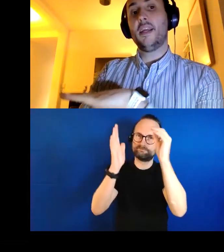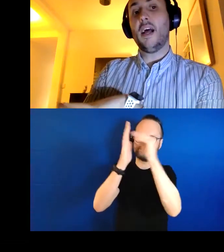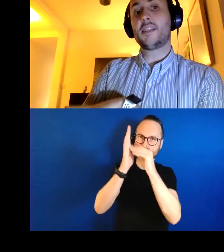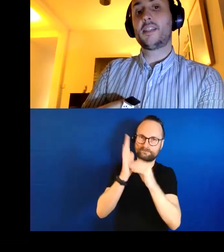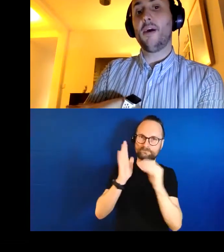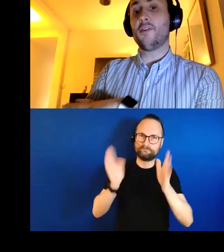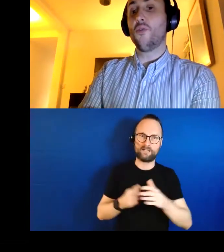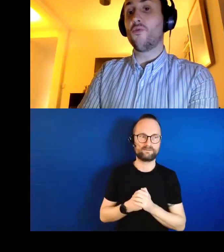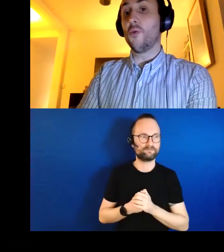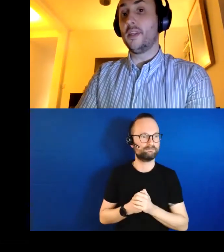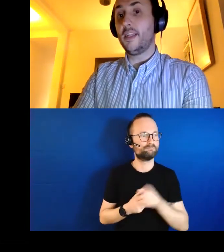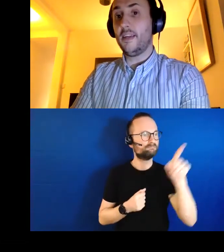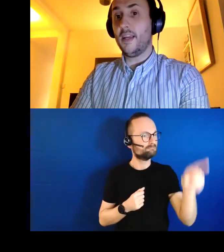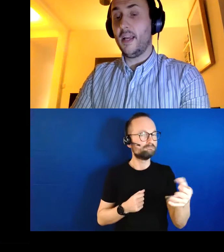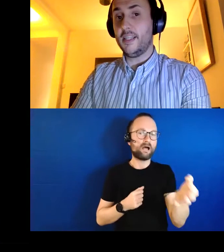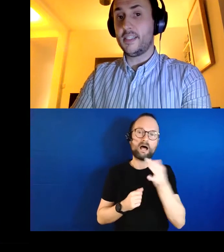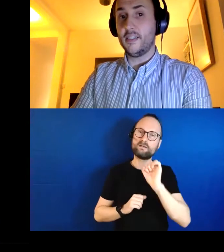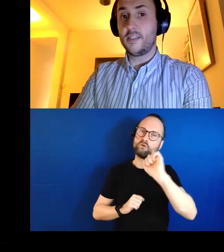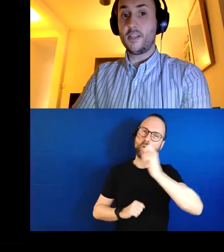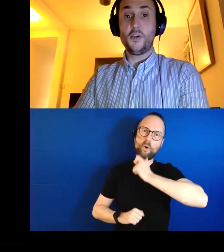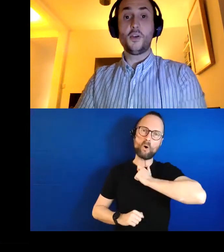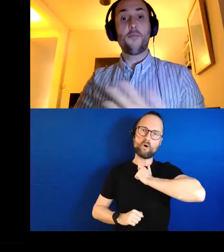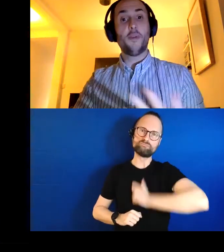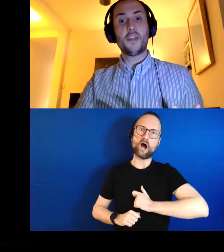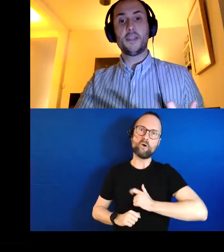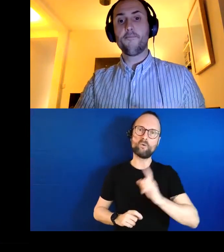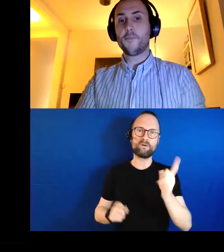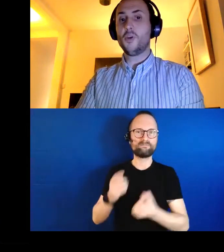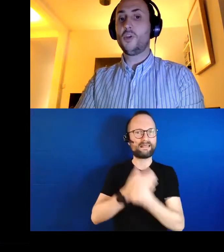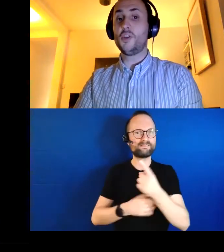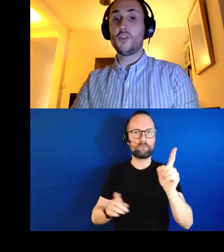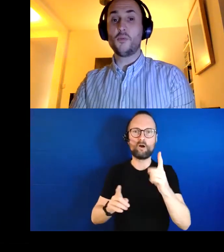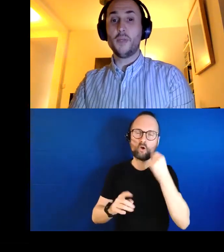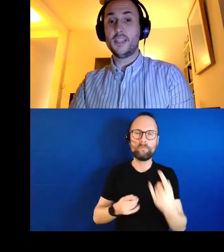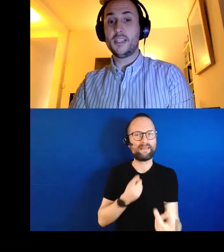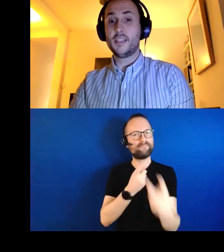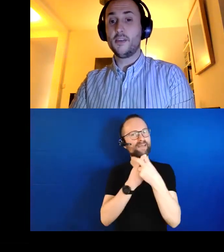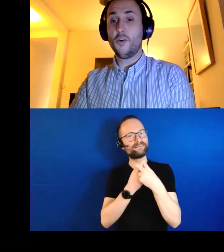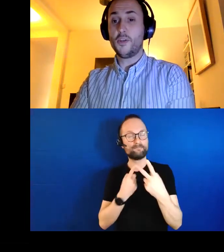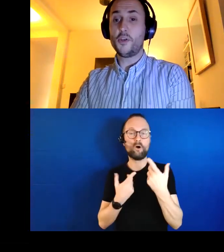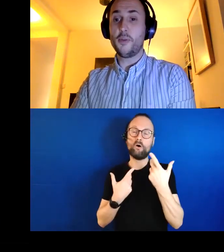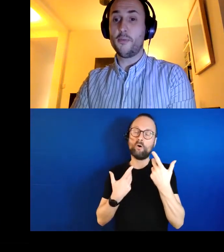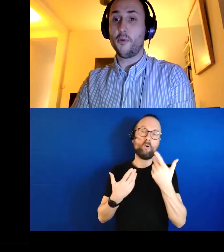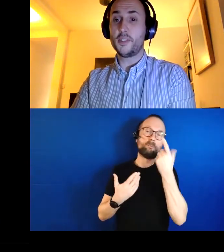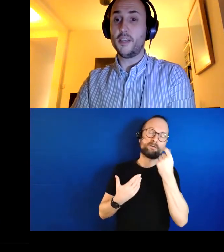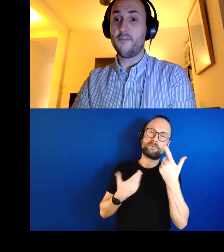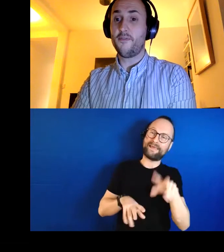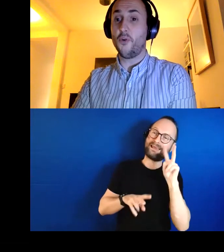And see these slides whenever you might need reminders, but it is your details first of all.